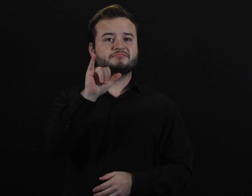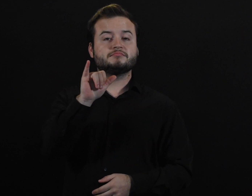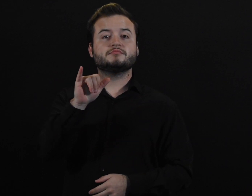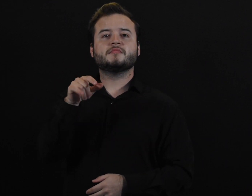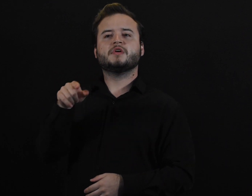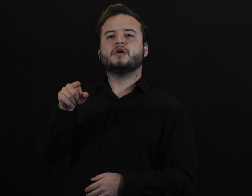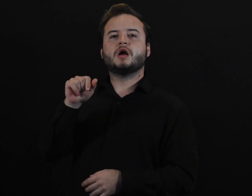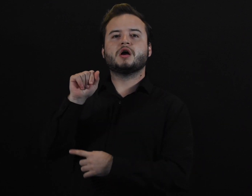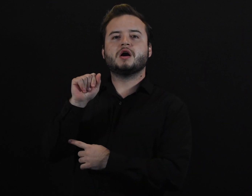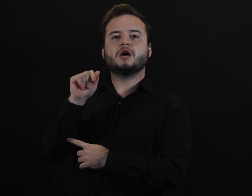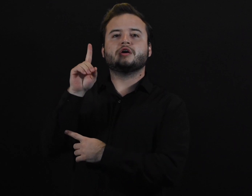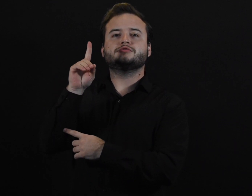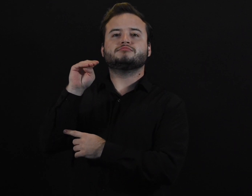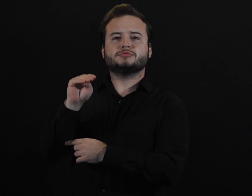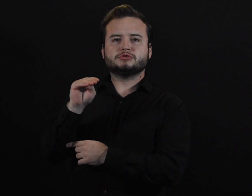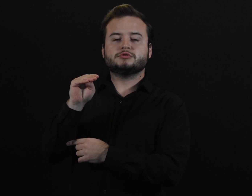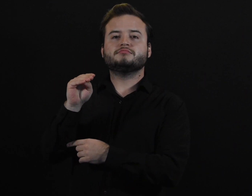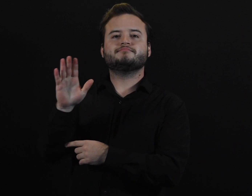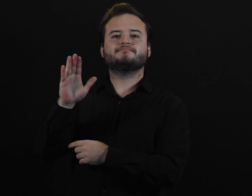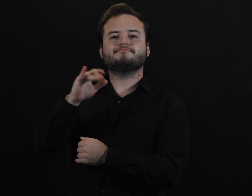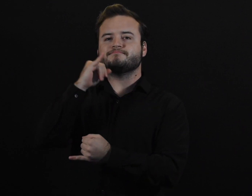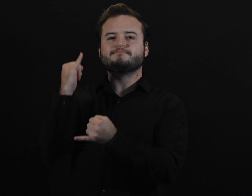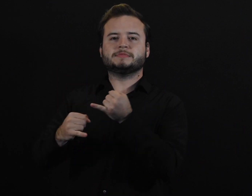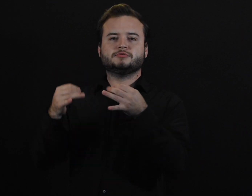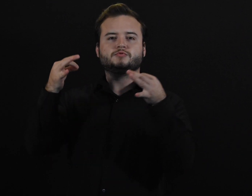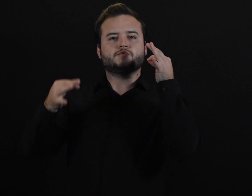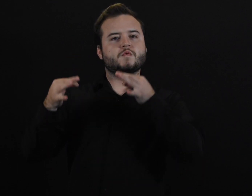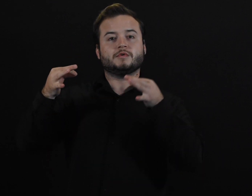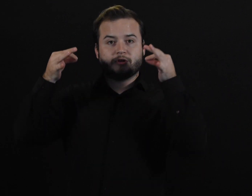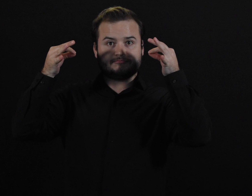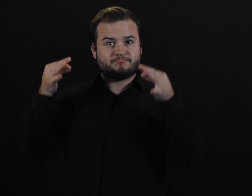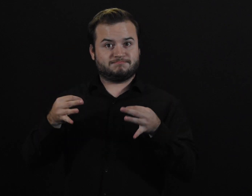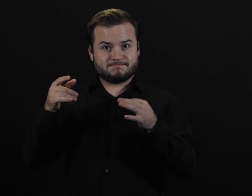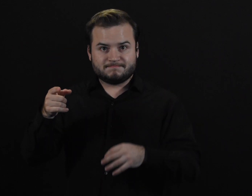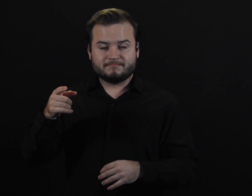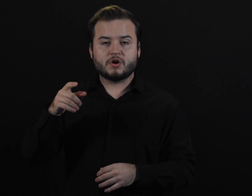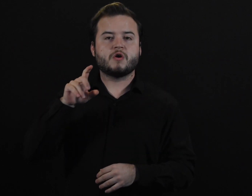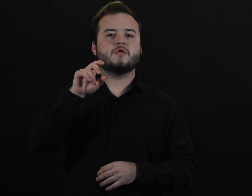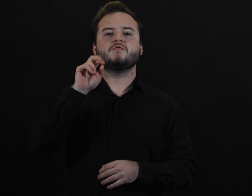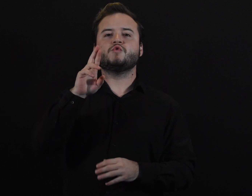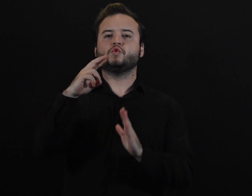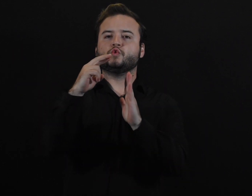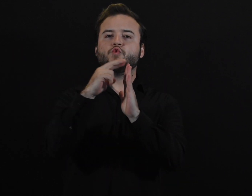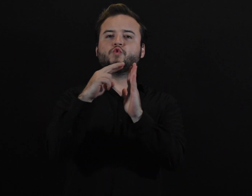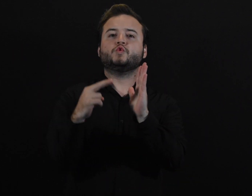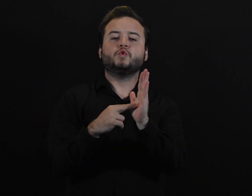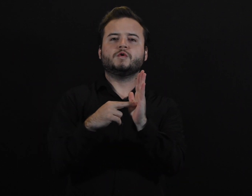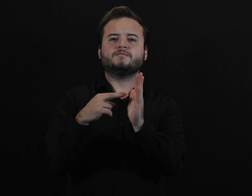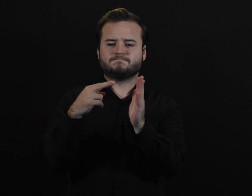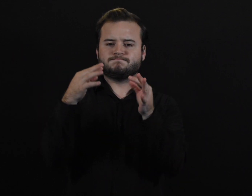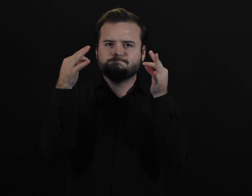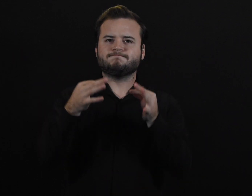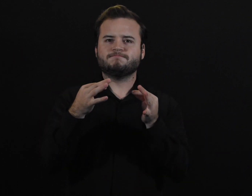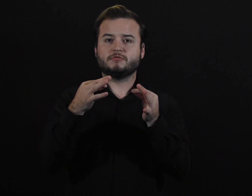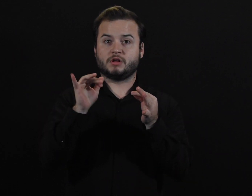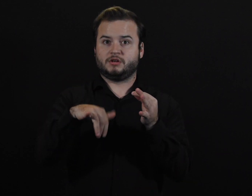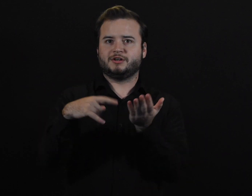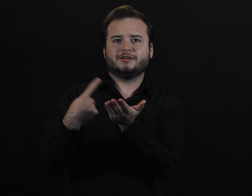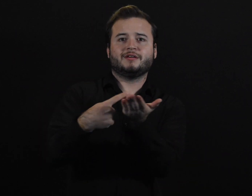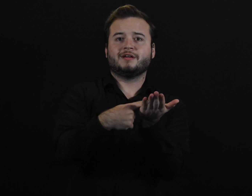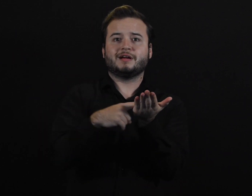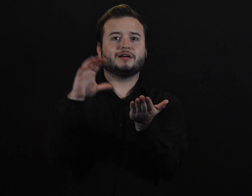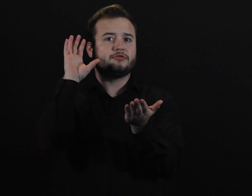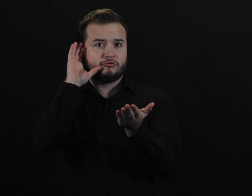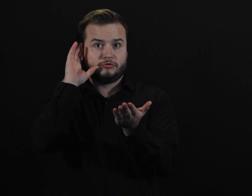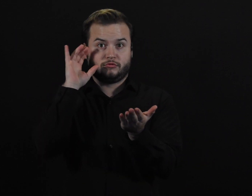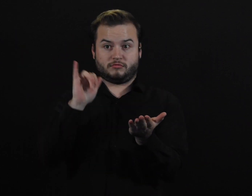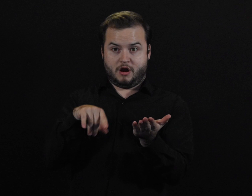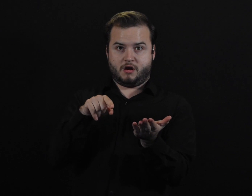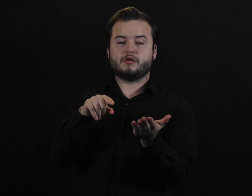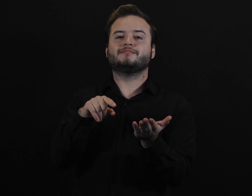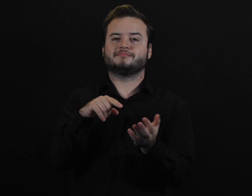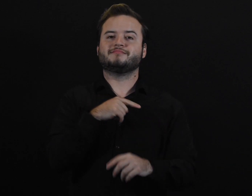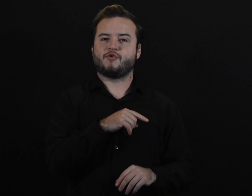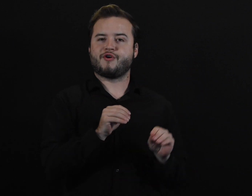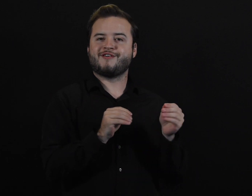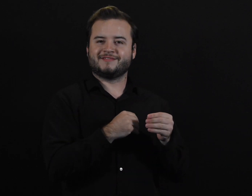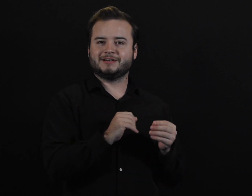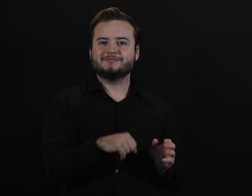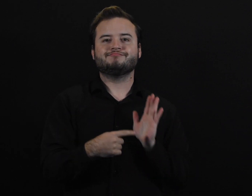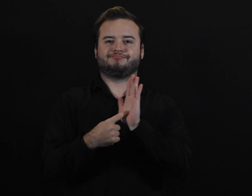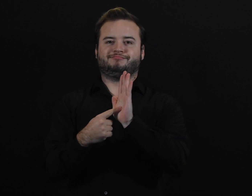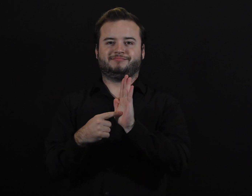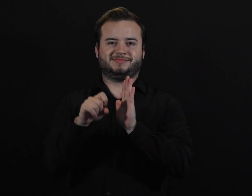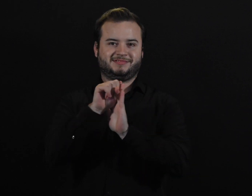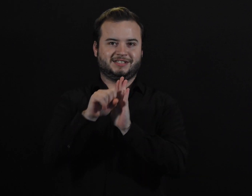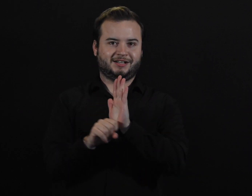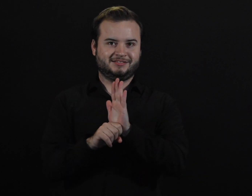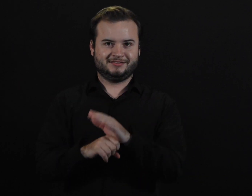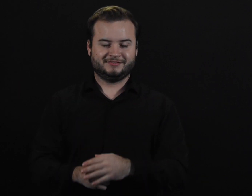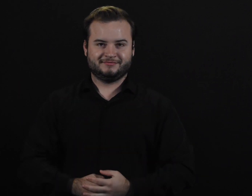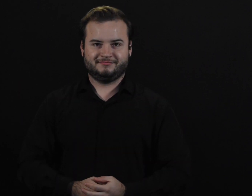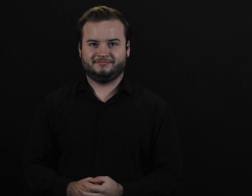as well as in administrative adjudication and rulemaking hearings.